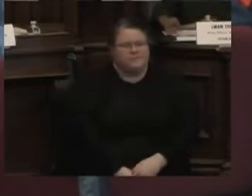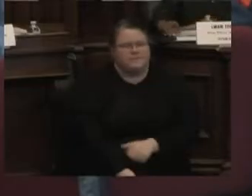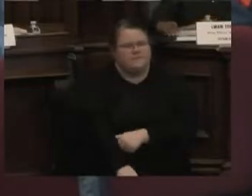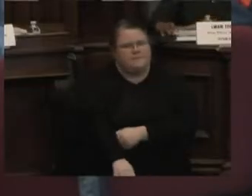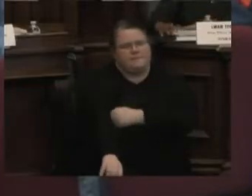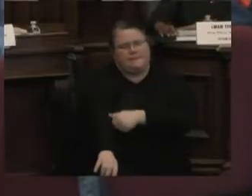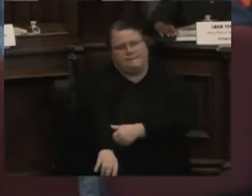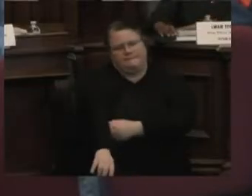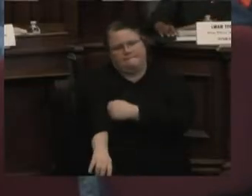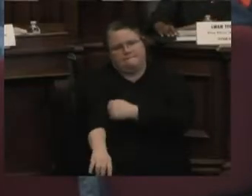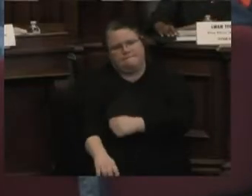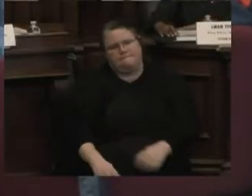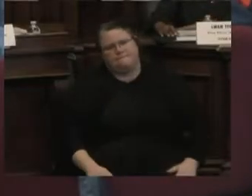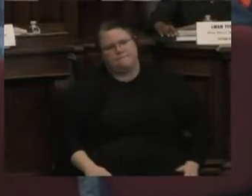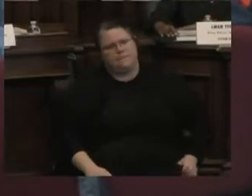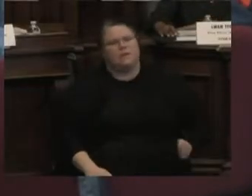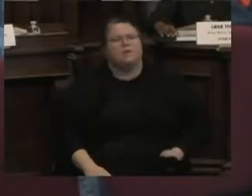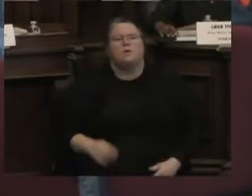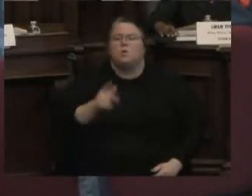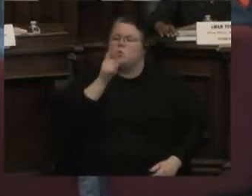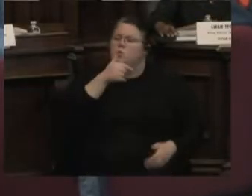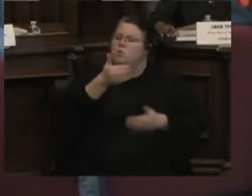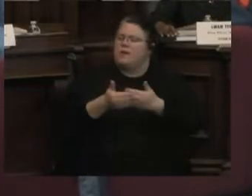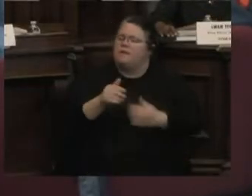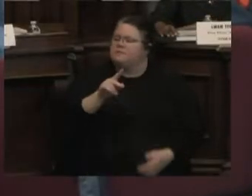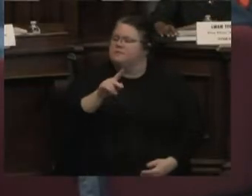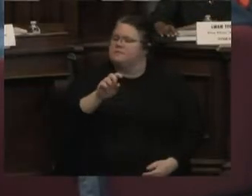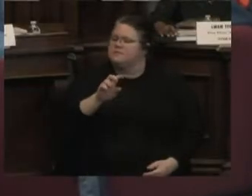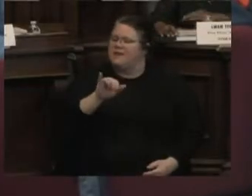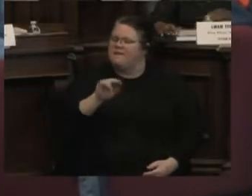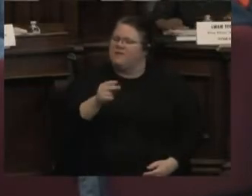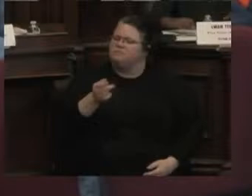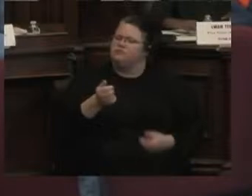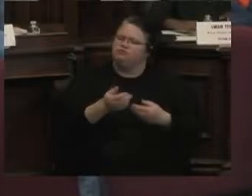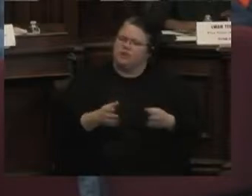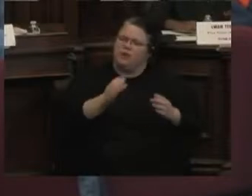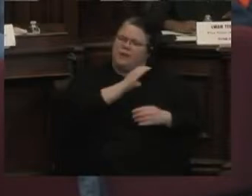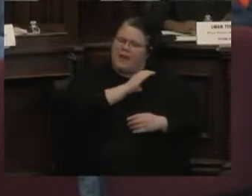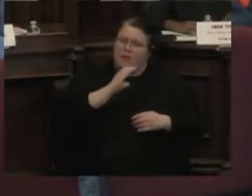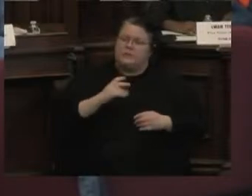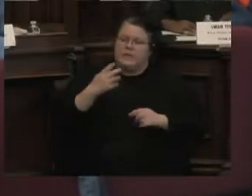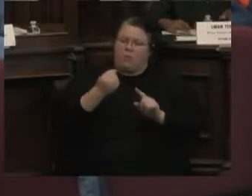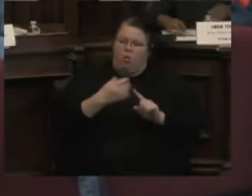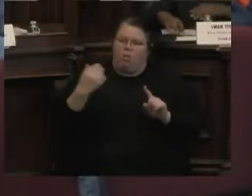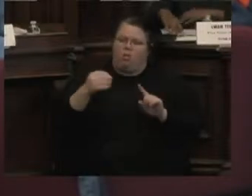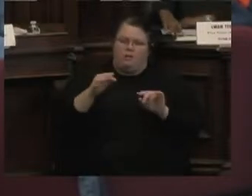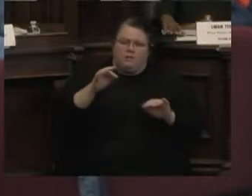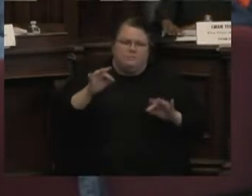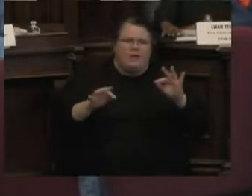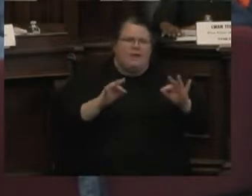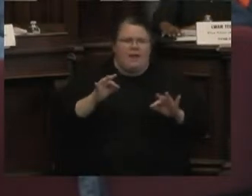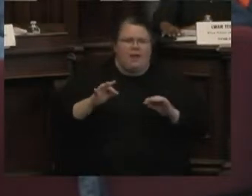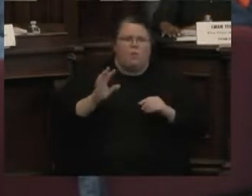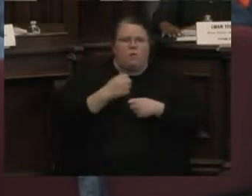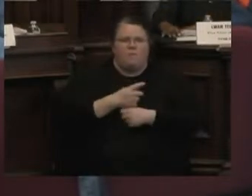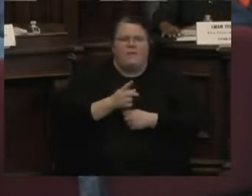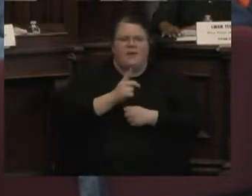to forget that. And. Kevin is